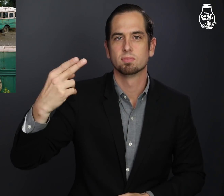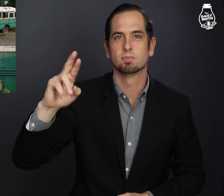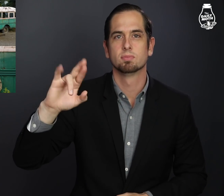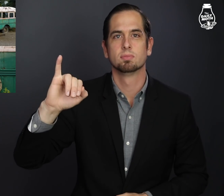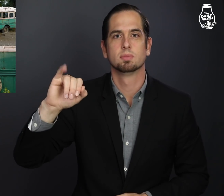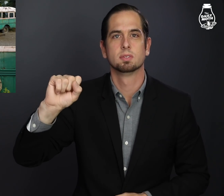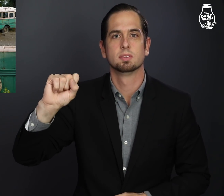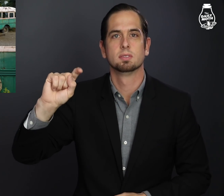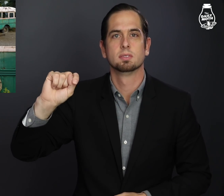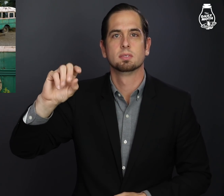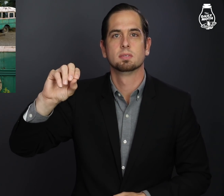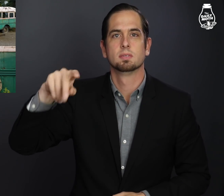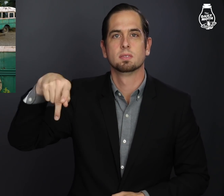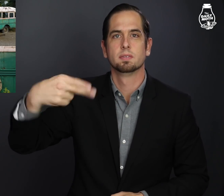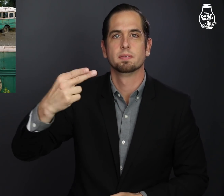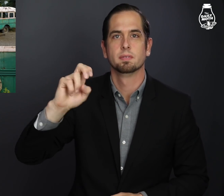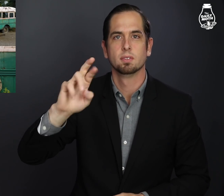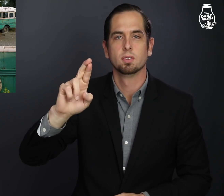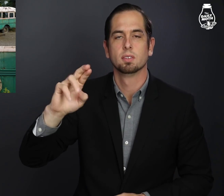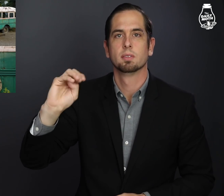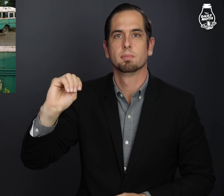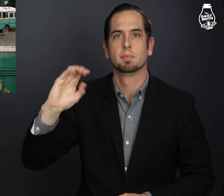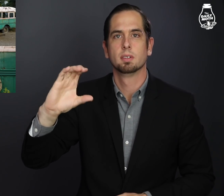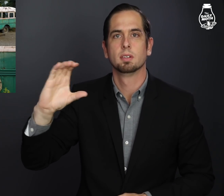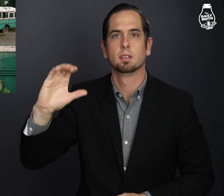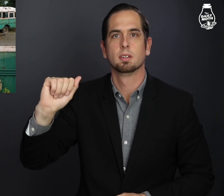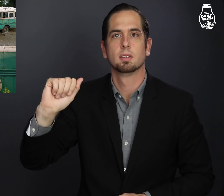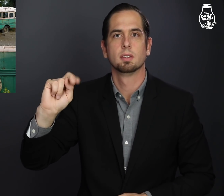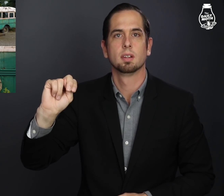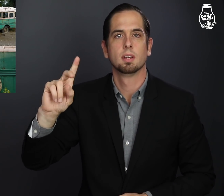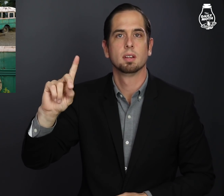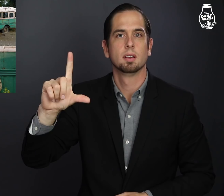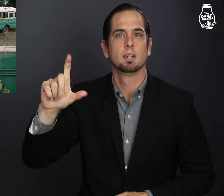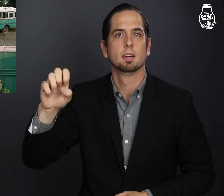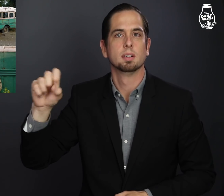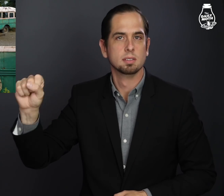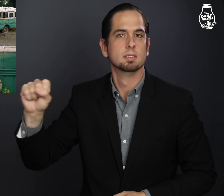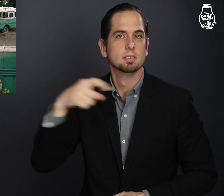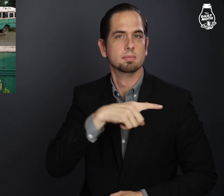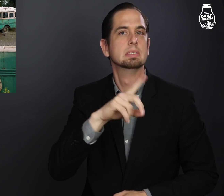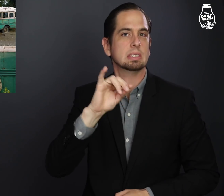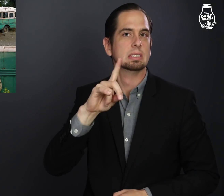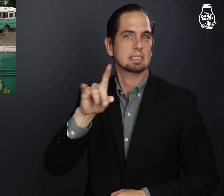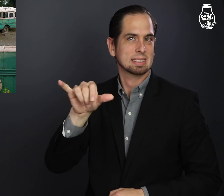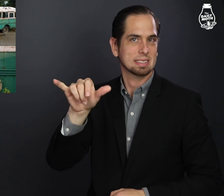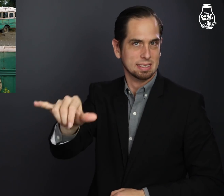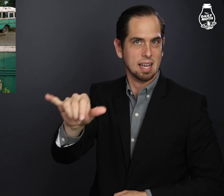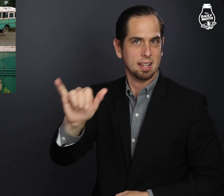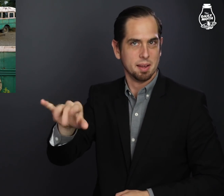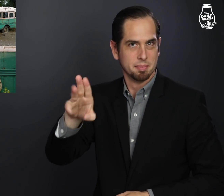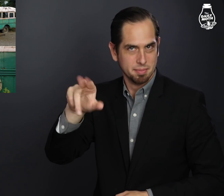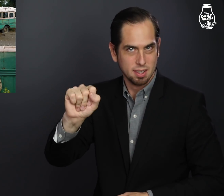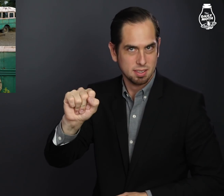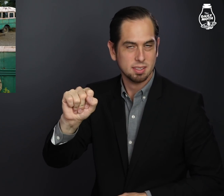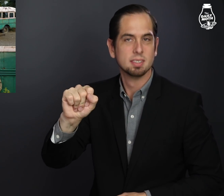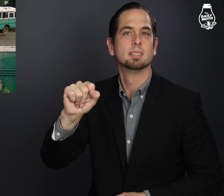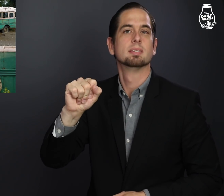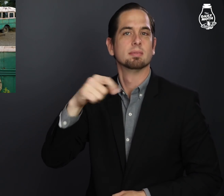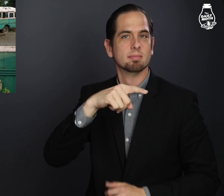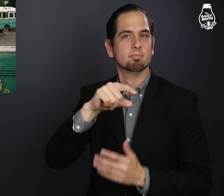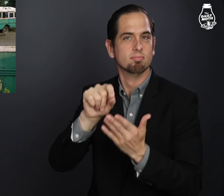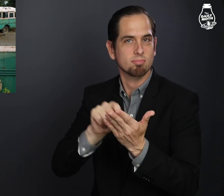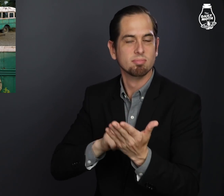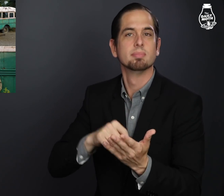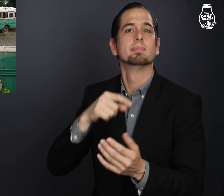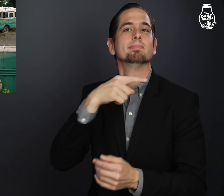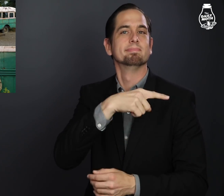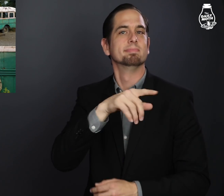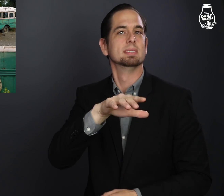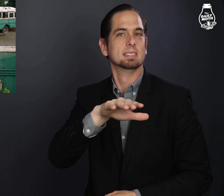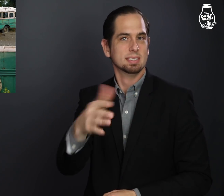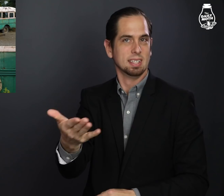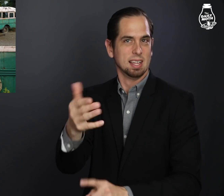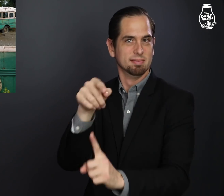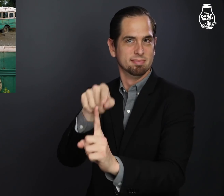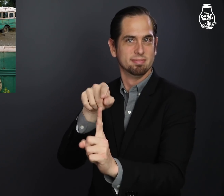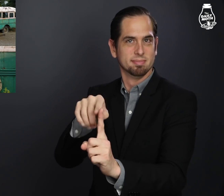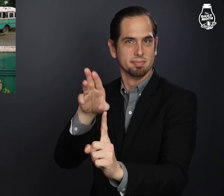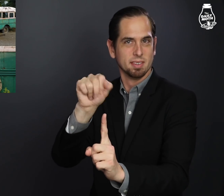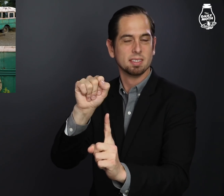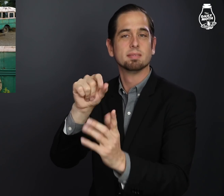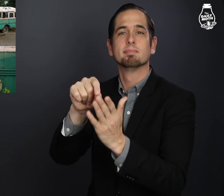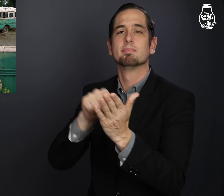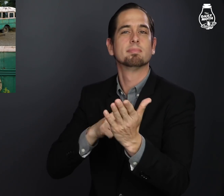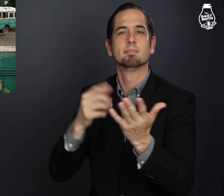Christopher McCandless, stayed on the bus and died there.